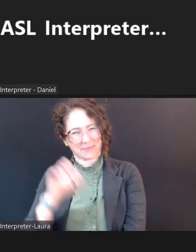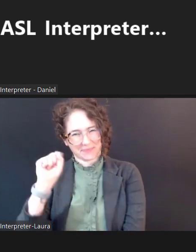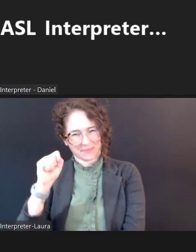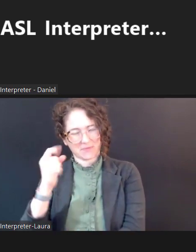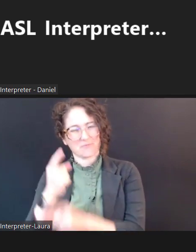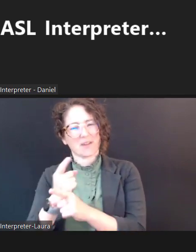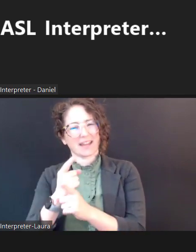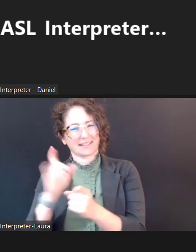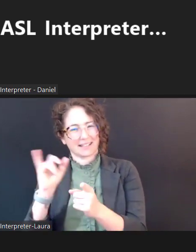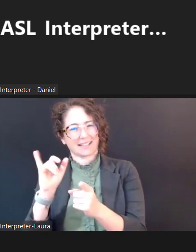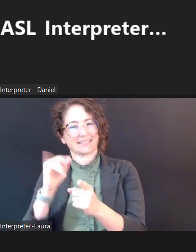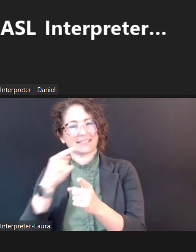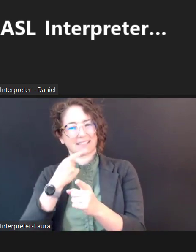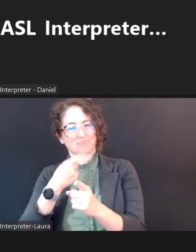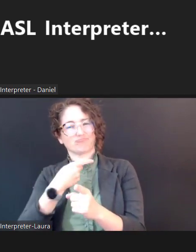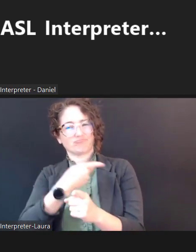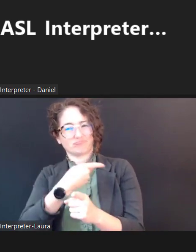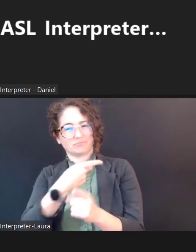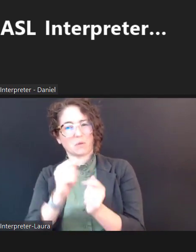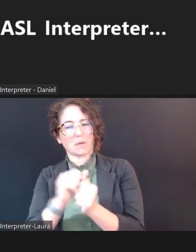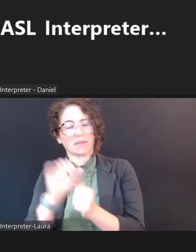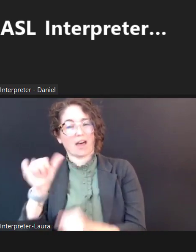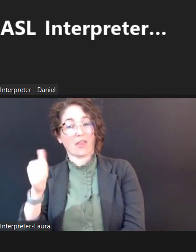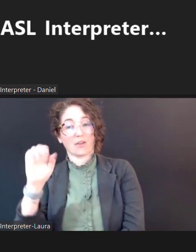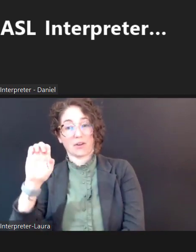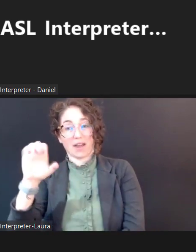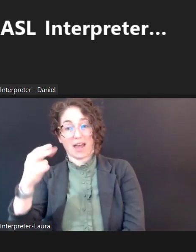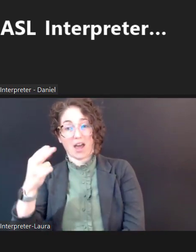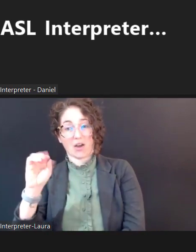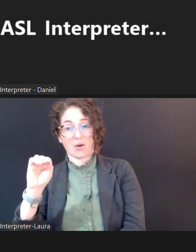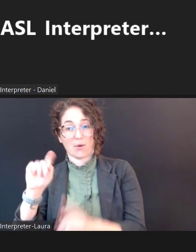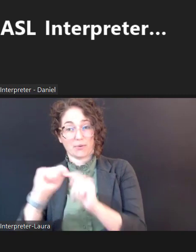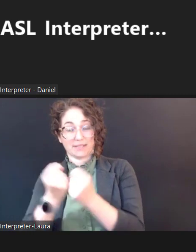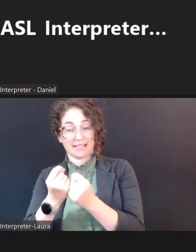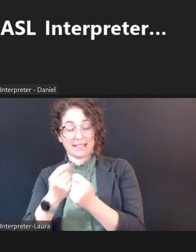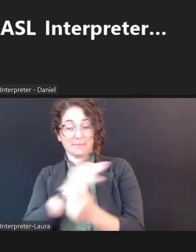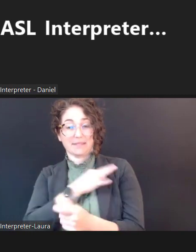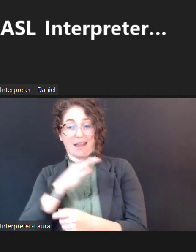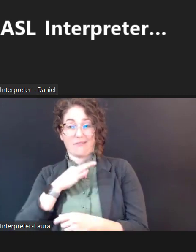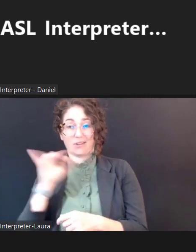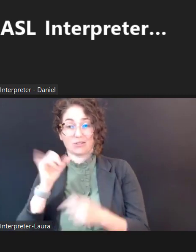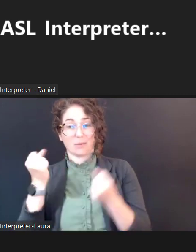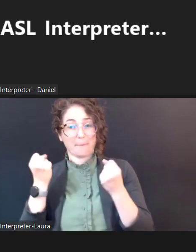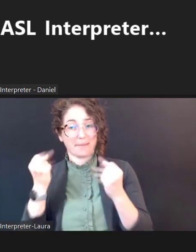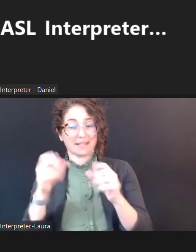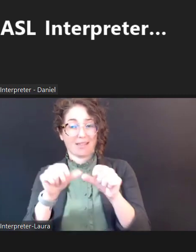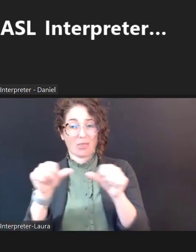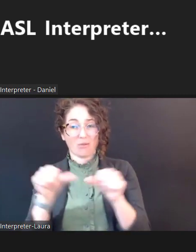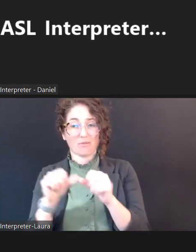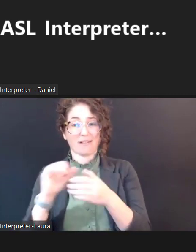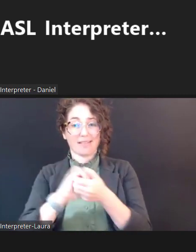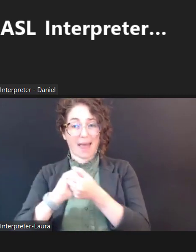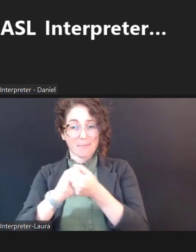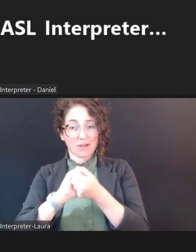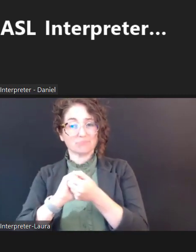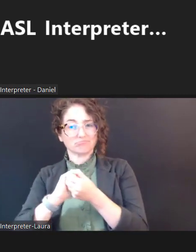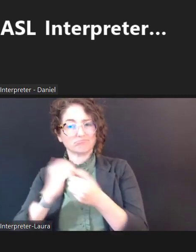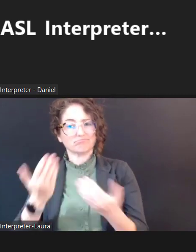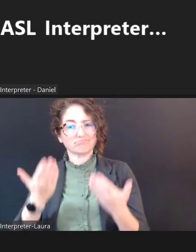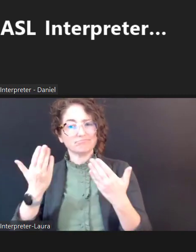He and I along with other ECHO team staff, as well as many local collaborators have provided training in nearly every state and